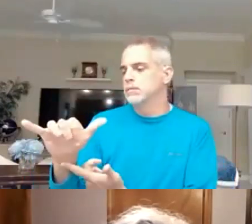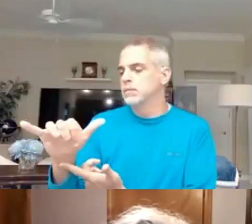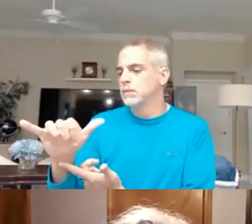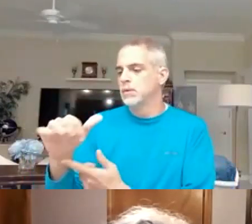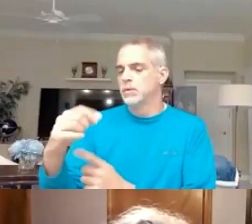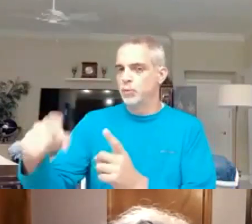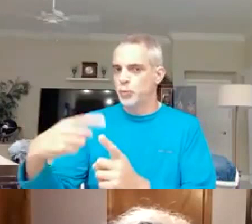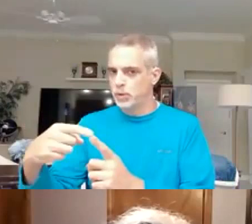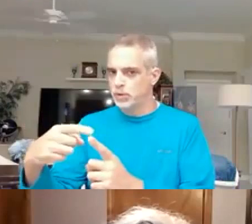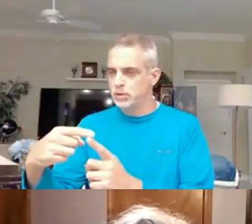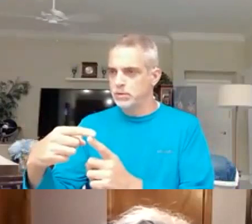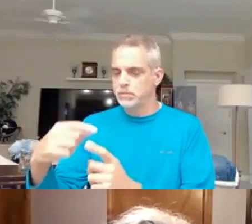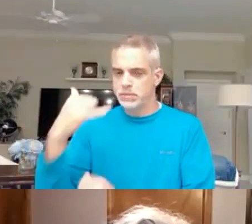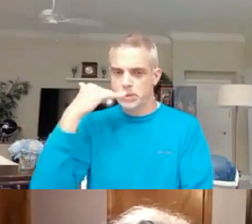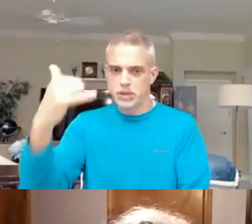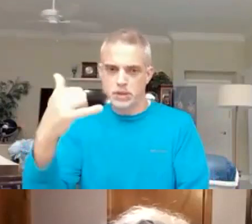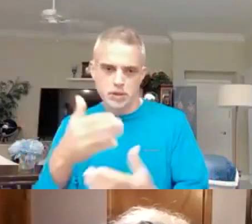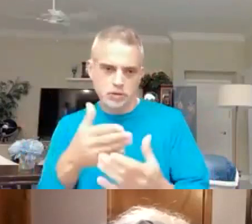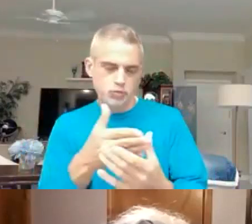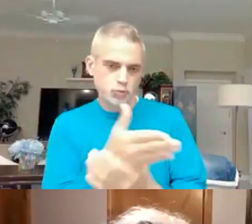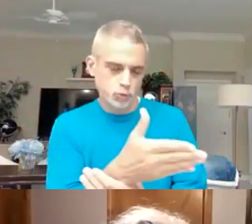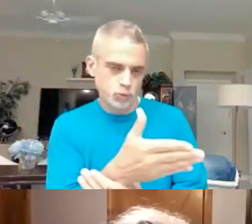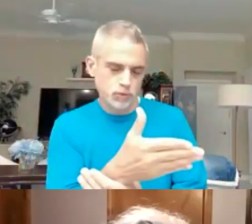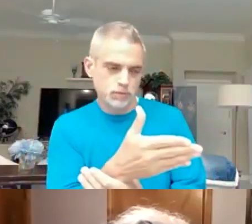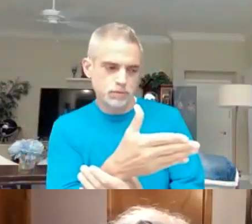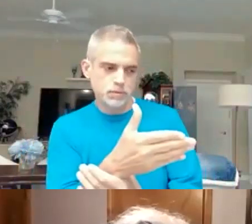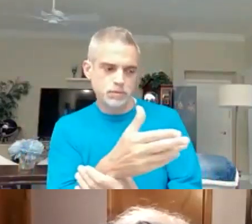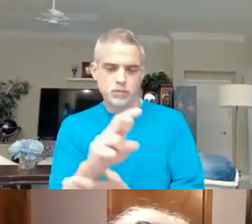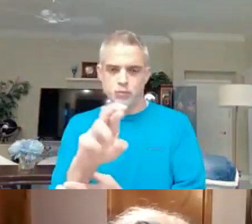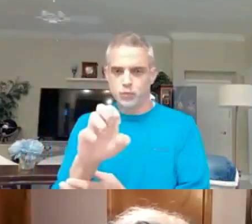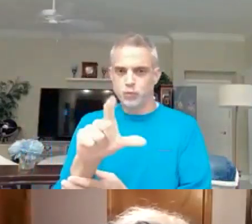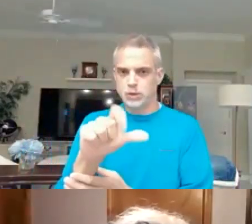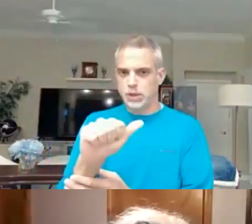So, they're not aware that when you're calling someone through a